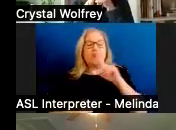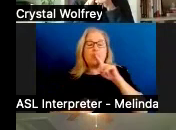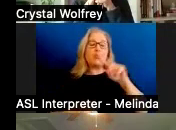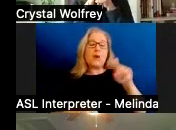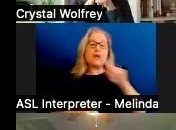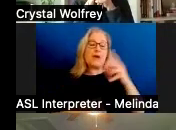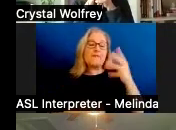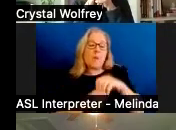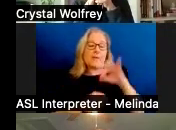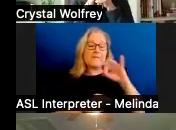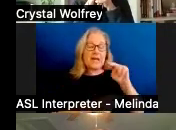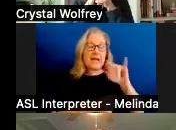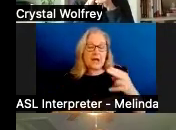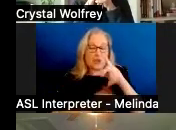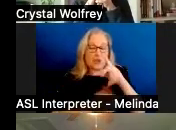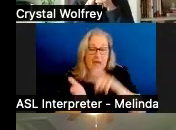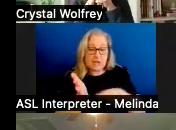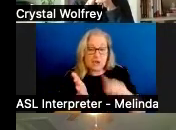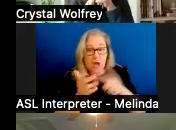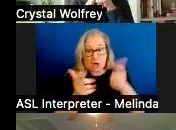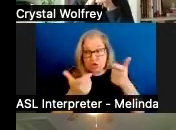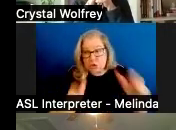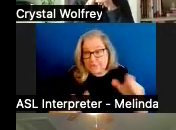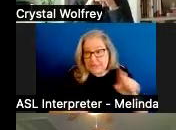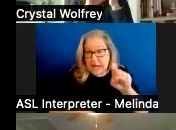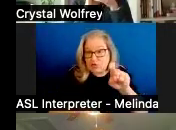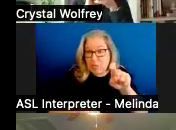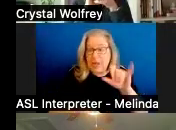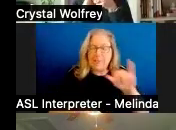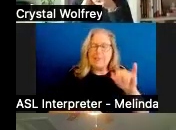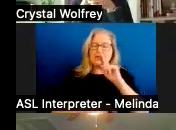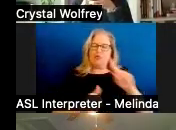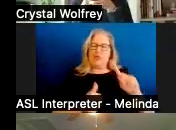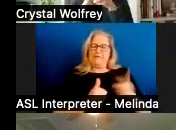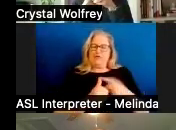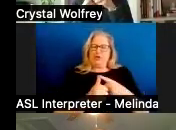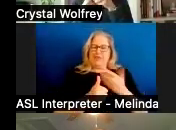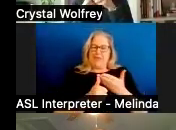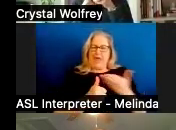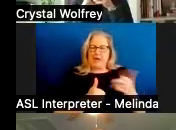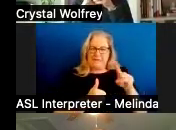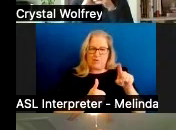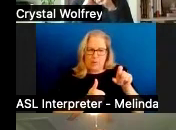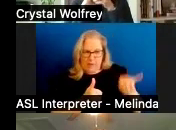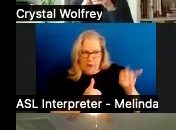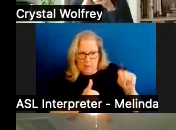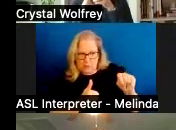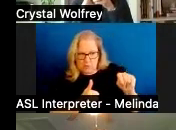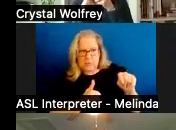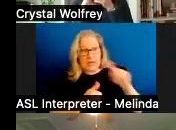of the NIH investigator substantial? So that's pretty much the starting point of this is really evaluate, is there substantial involvement